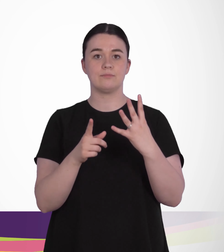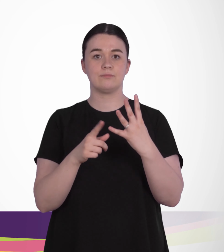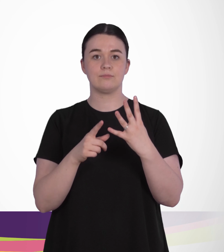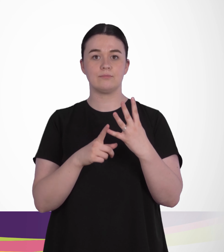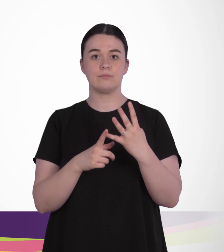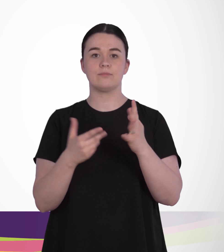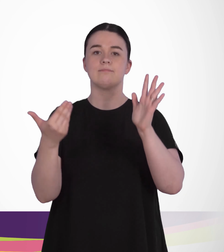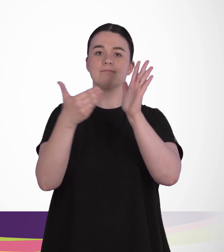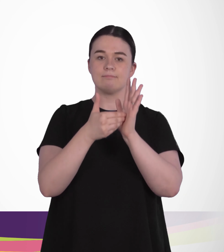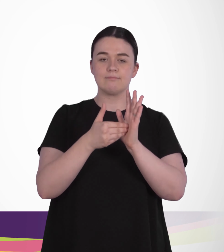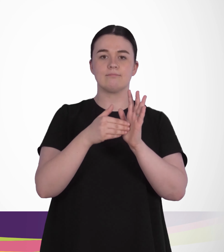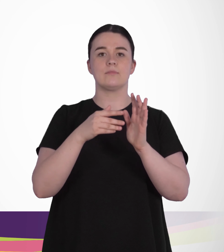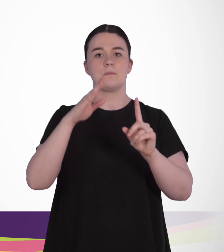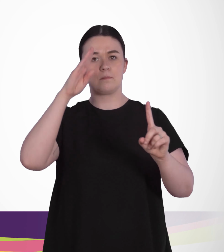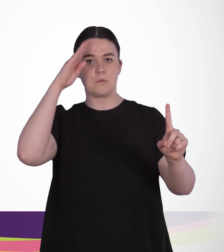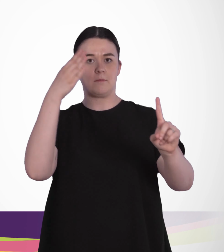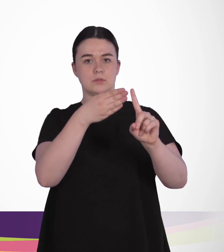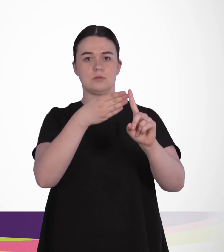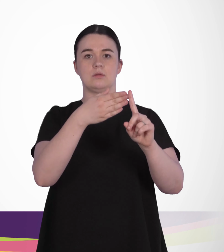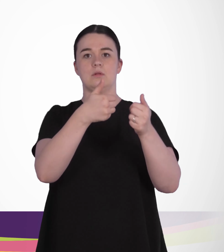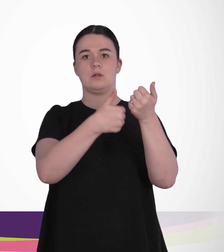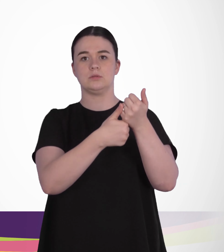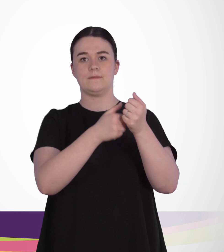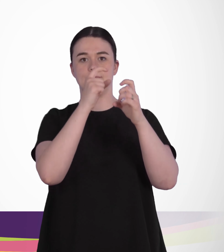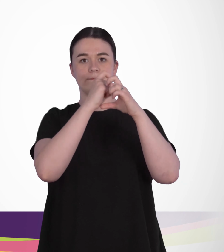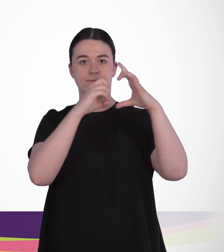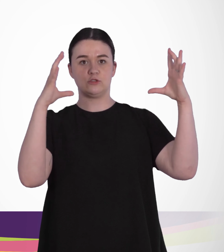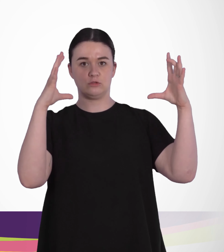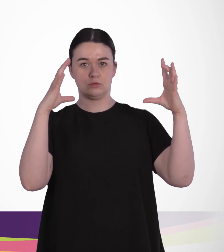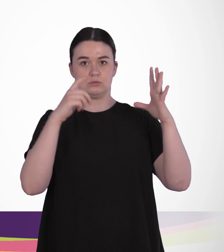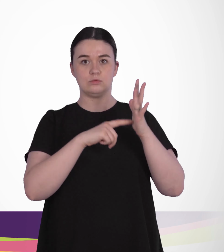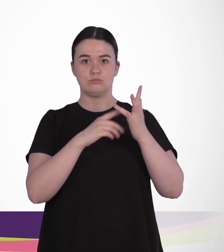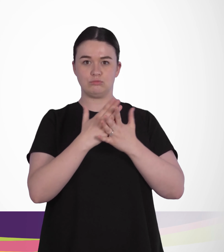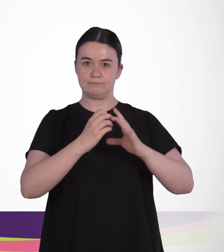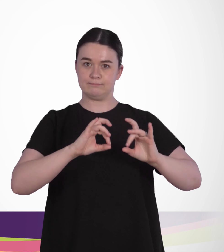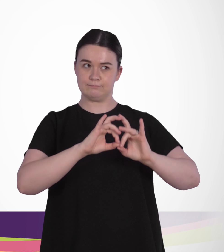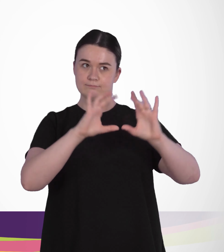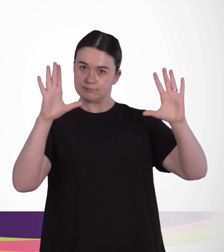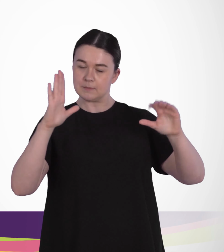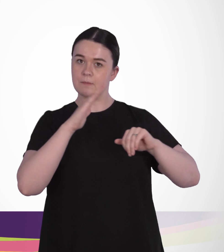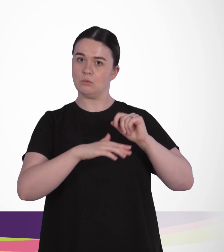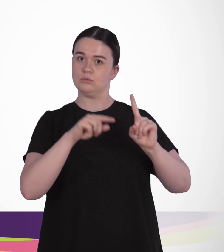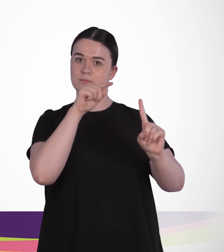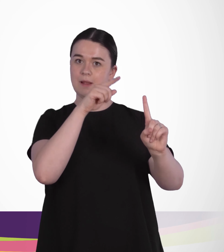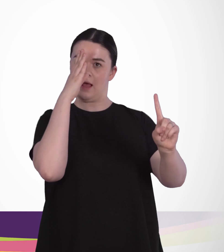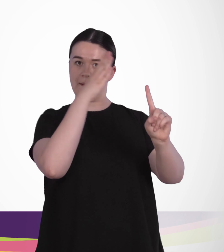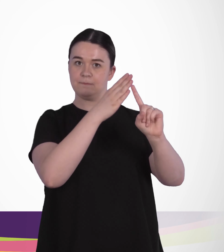• Adding a purpose under the vision to set out the overarching aim